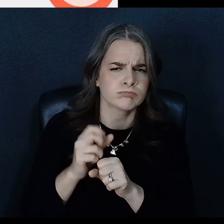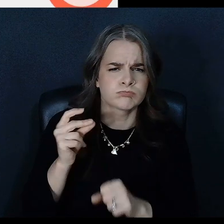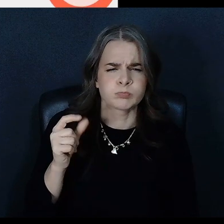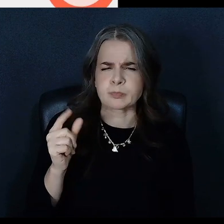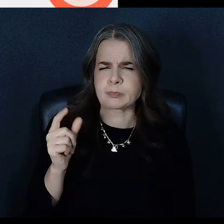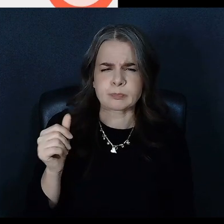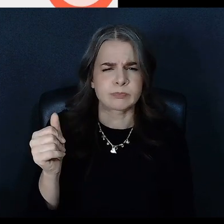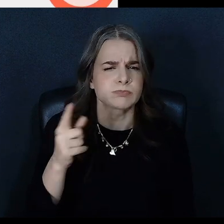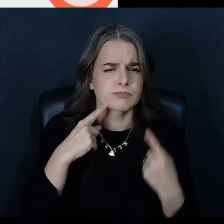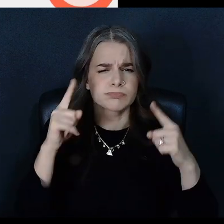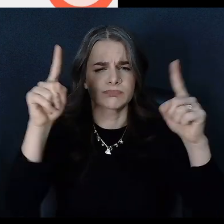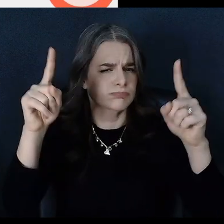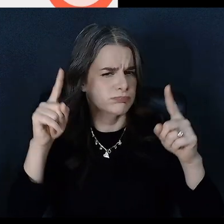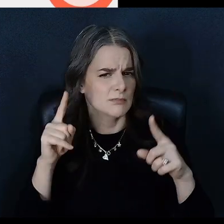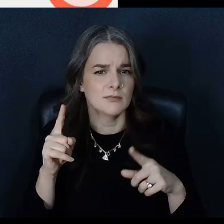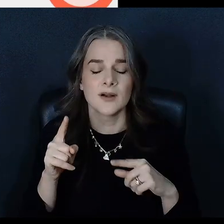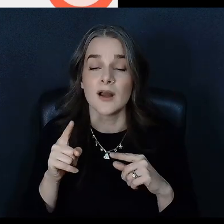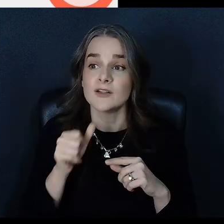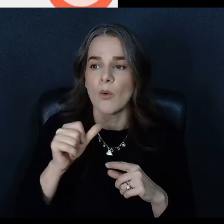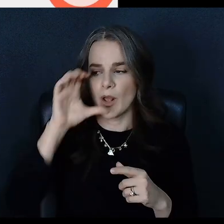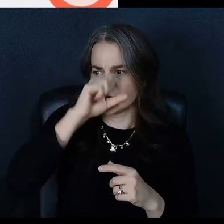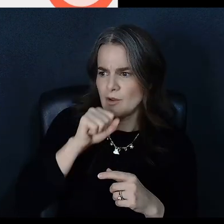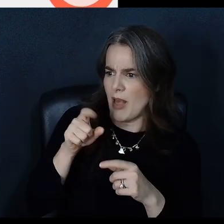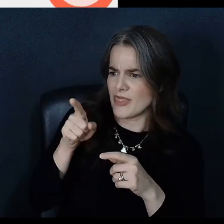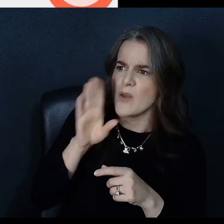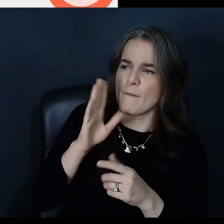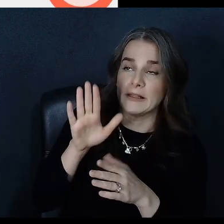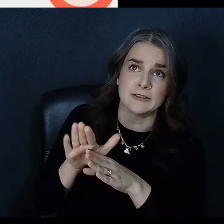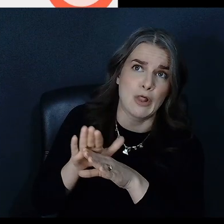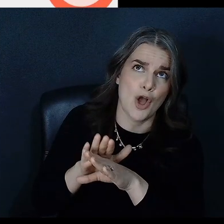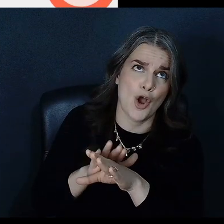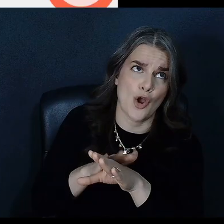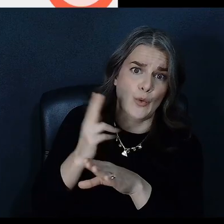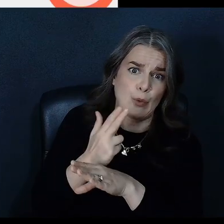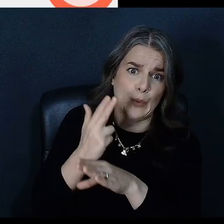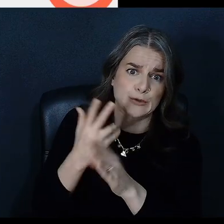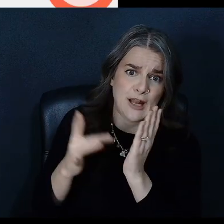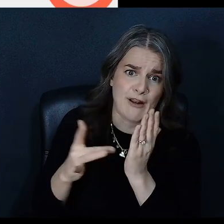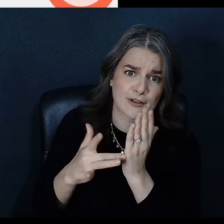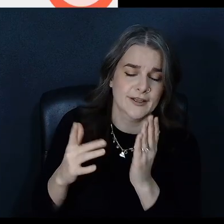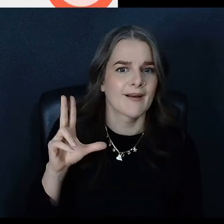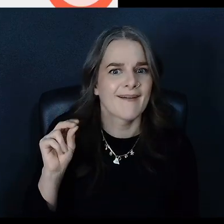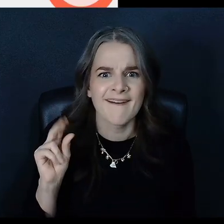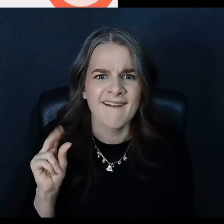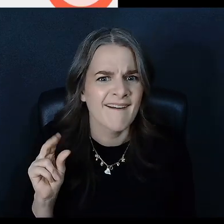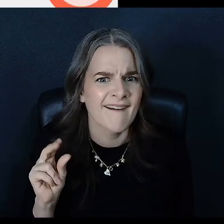So don't always assume that a switch user is going to be a slow user of technology. They won't. They will continue to get better,